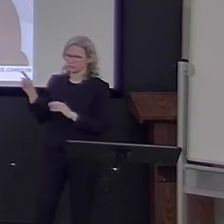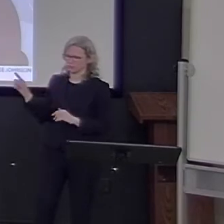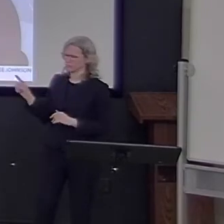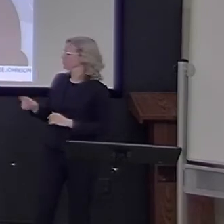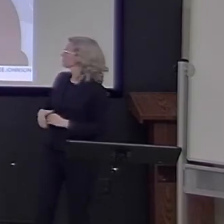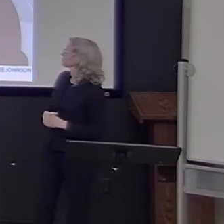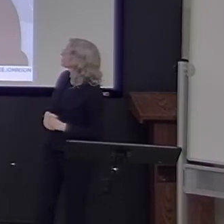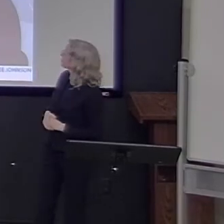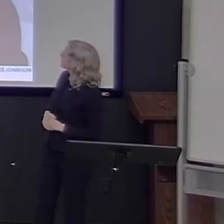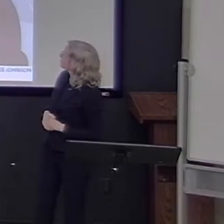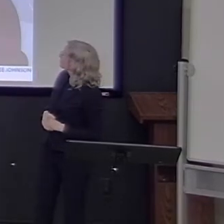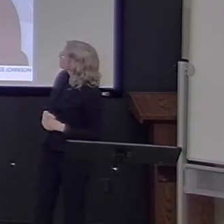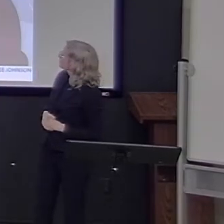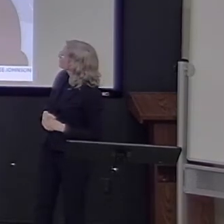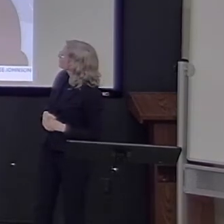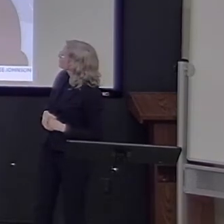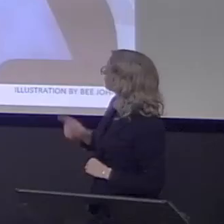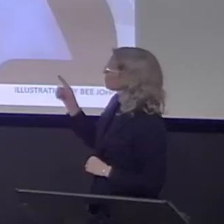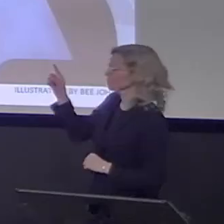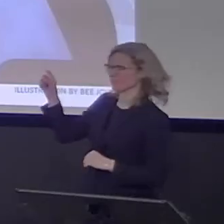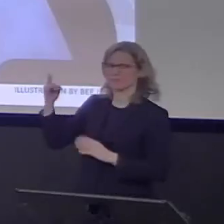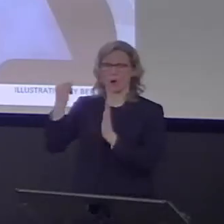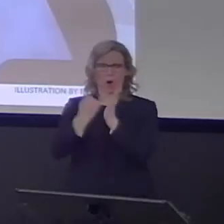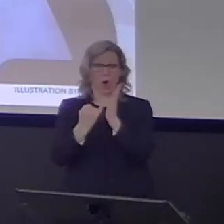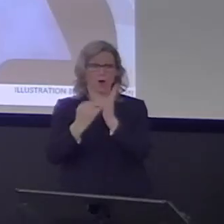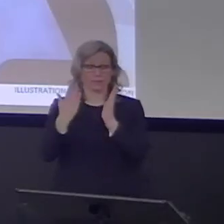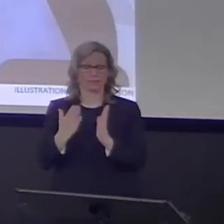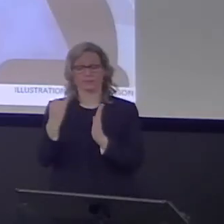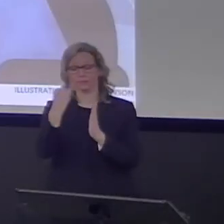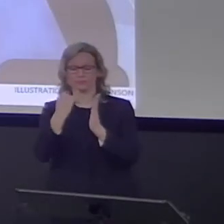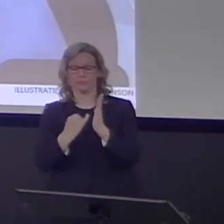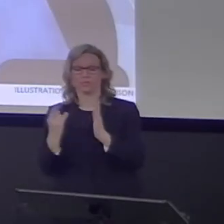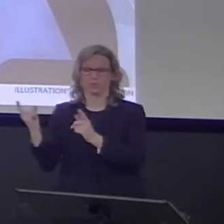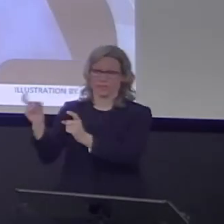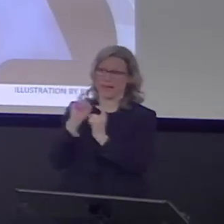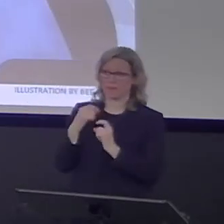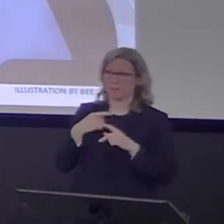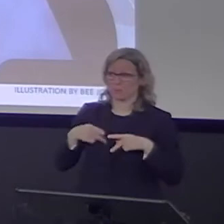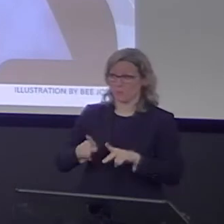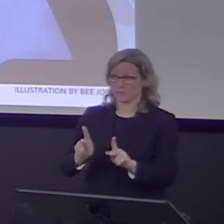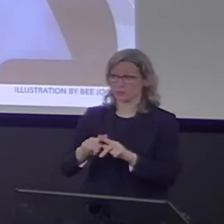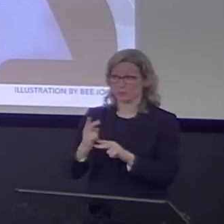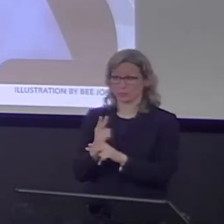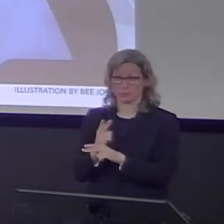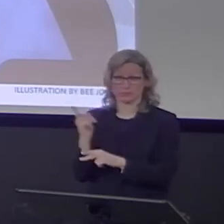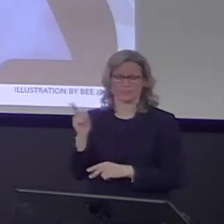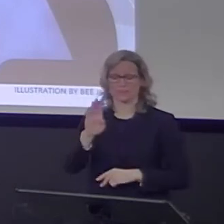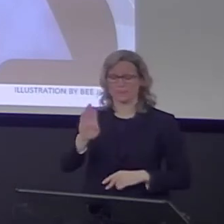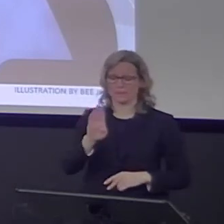It was a picture that an artist drew. She gave me permission to use it, Bee Johnson